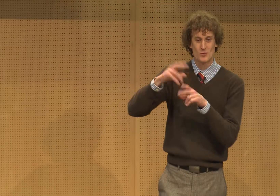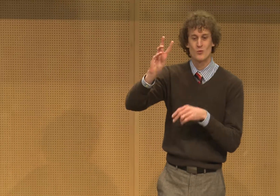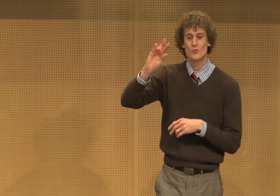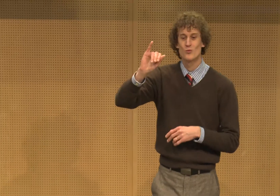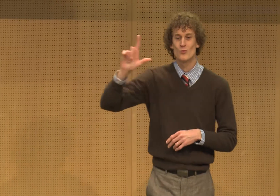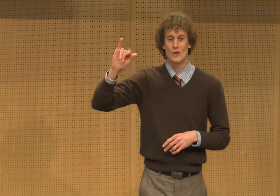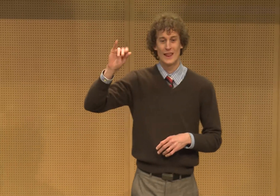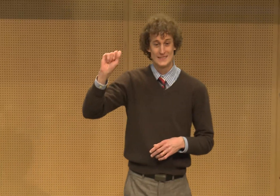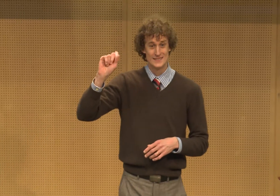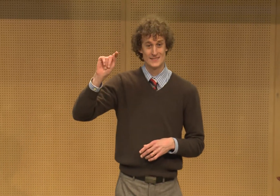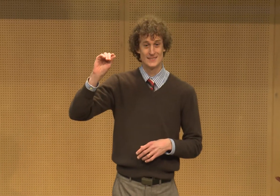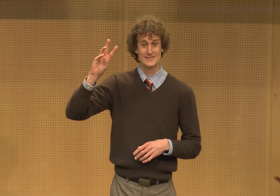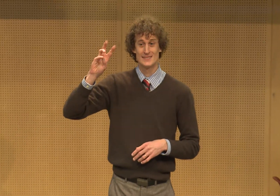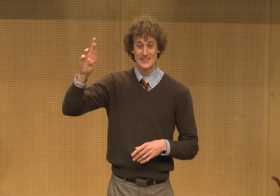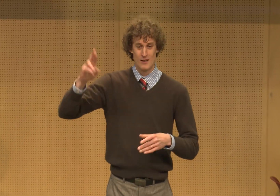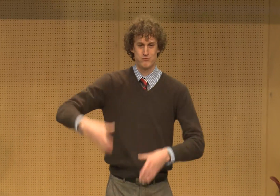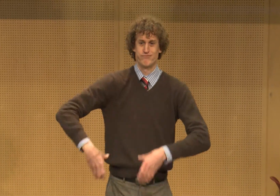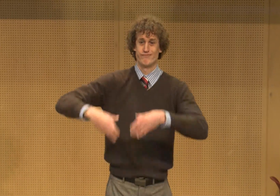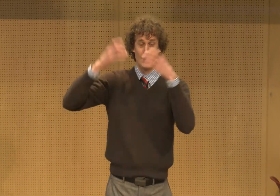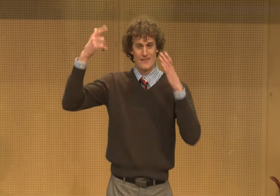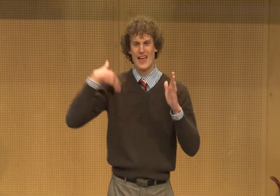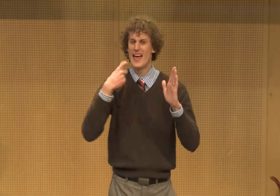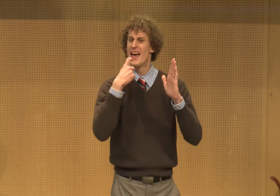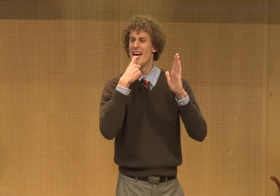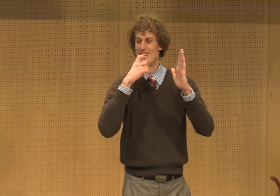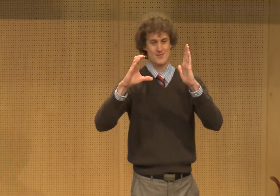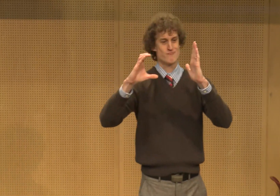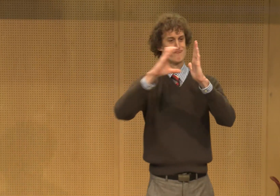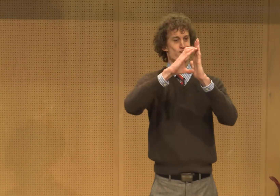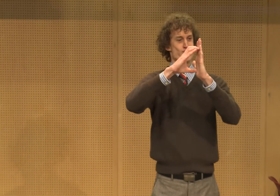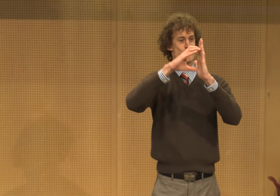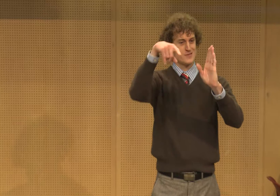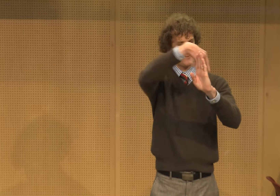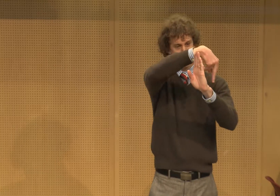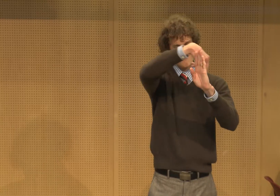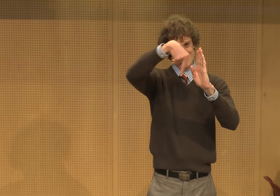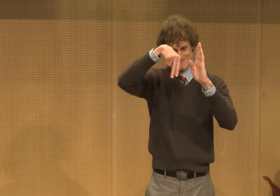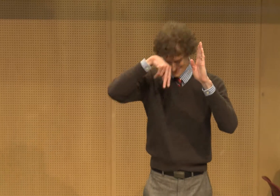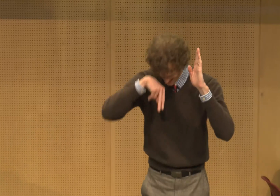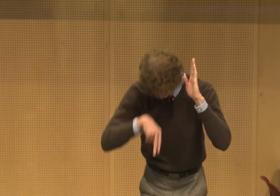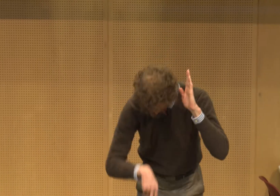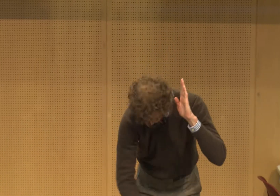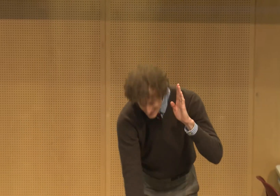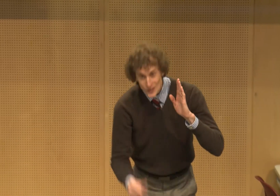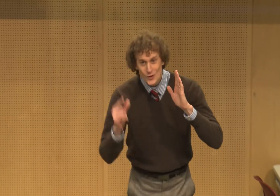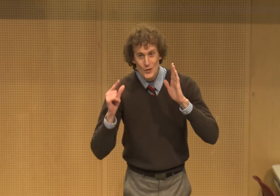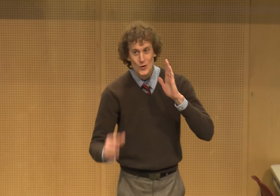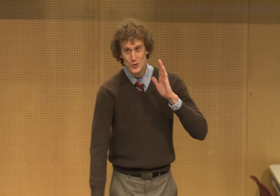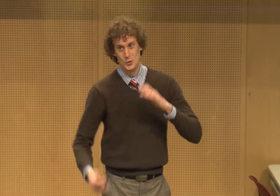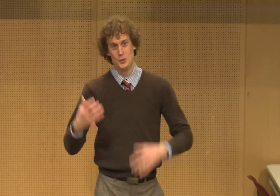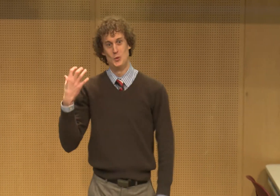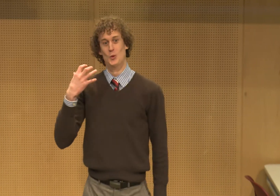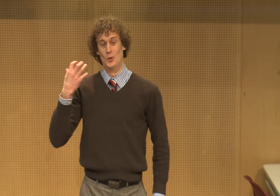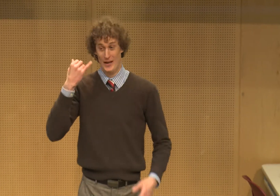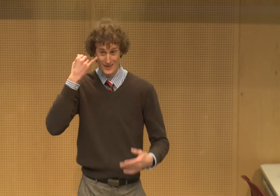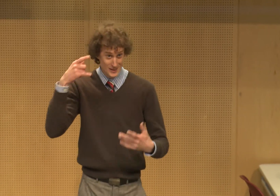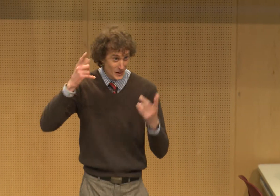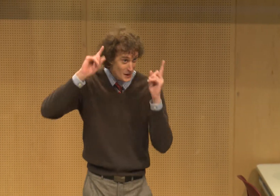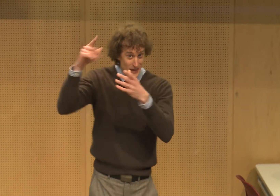So where I am right now in this picture is the Willis Tower in Chicago. They actually have glass boxes that you can go out,